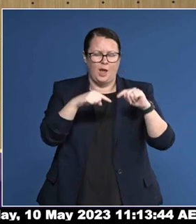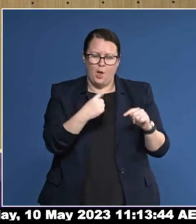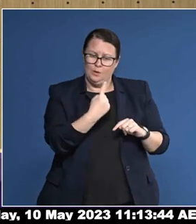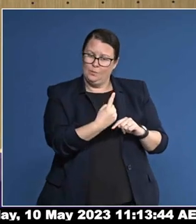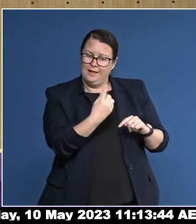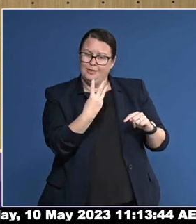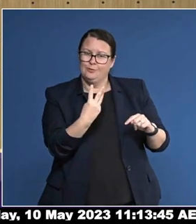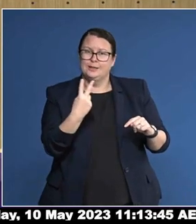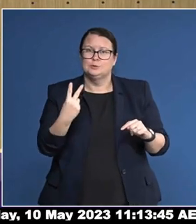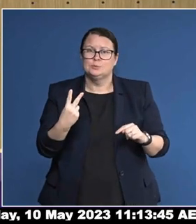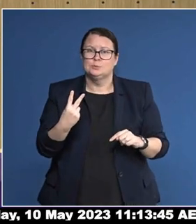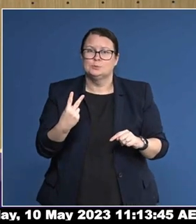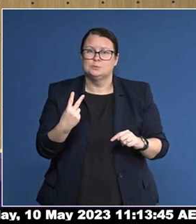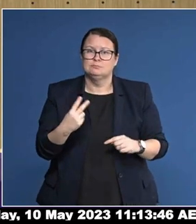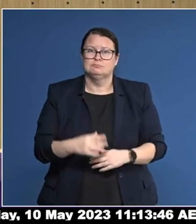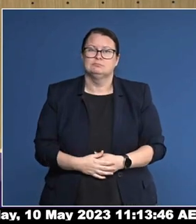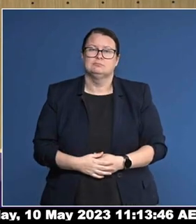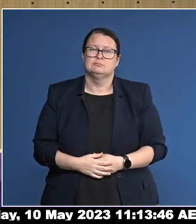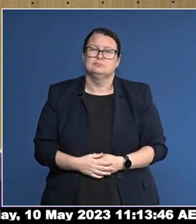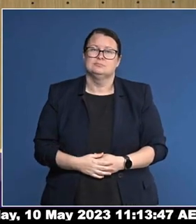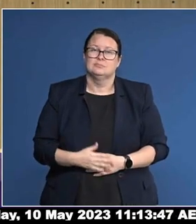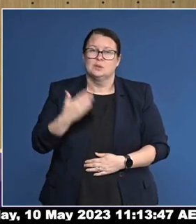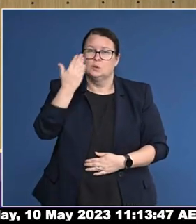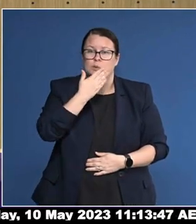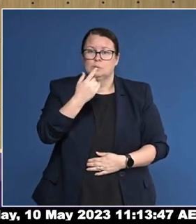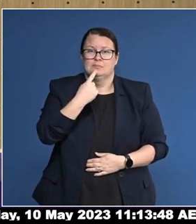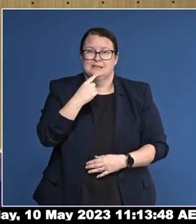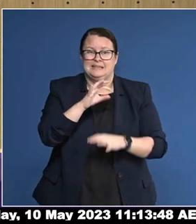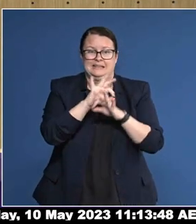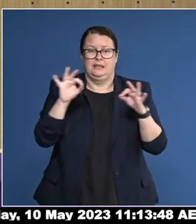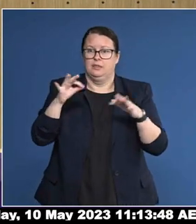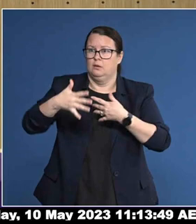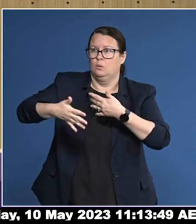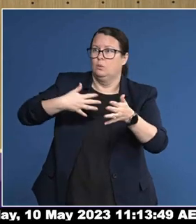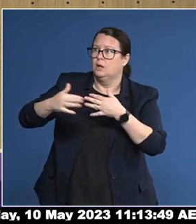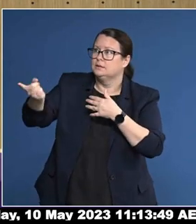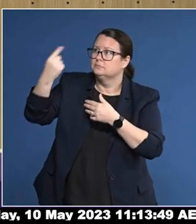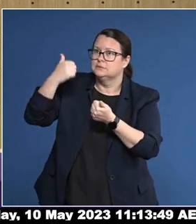'The school records do not directly address whether specific supports were provided to address this concern.' MS STEVENSON: That's correct.